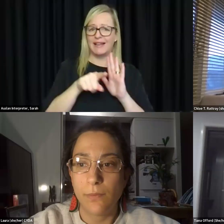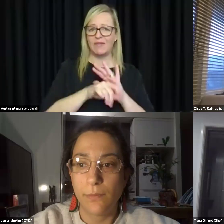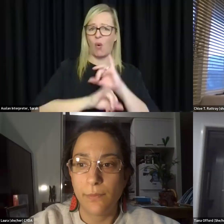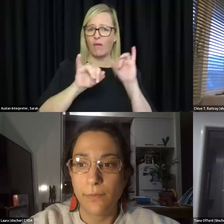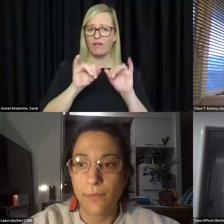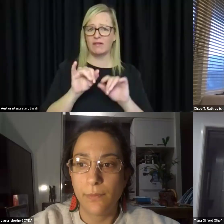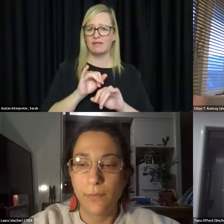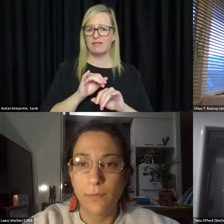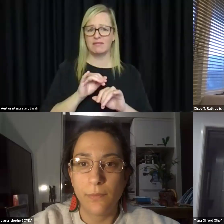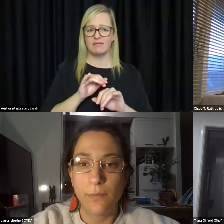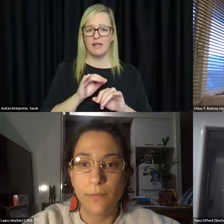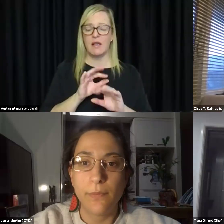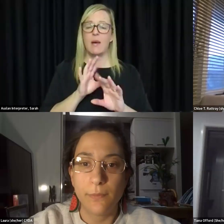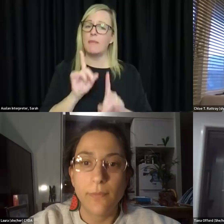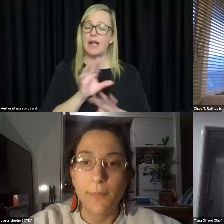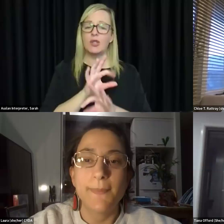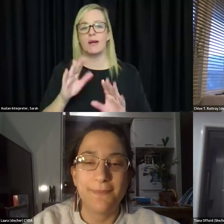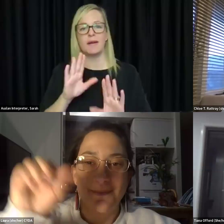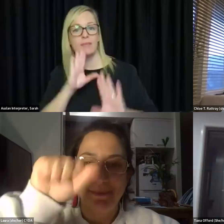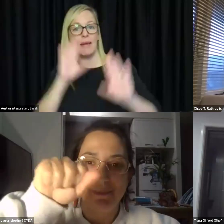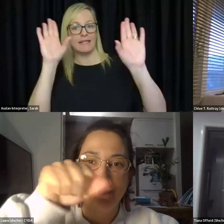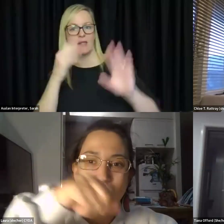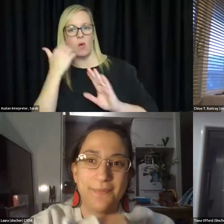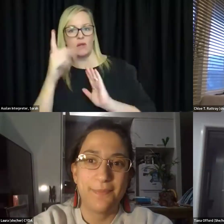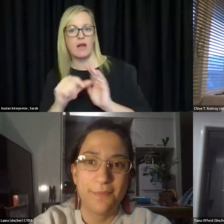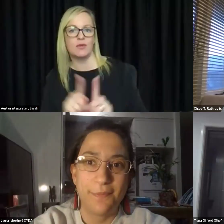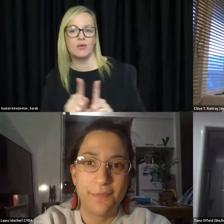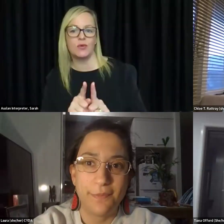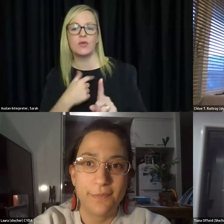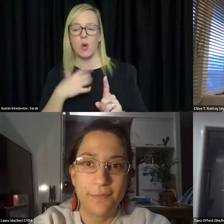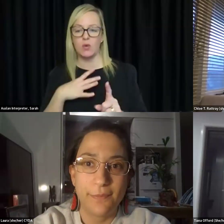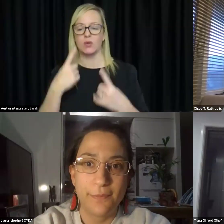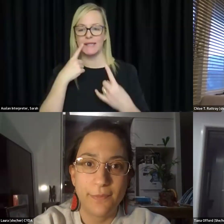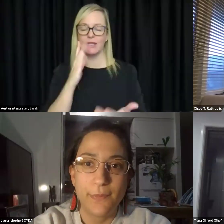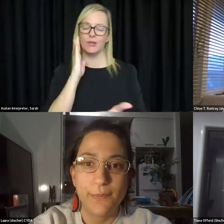but they are also not like positive and amazing all the time, so I want to see characters who are